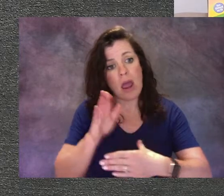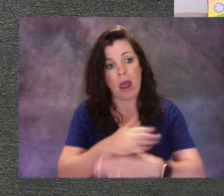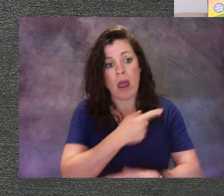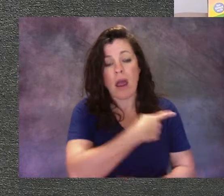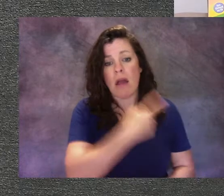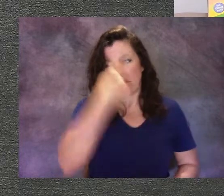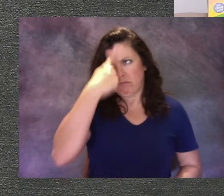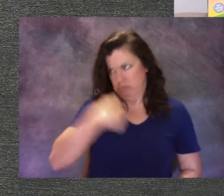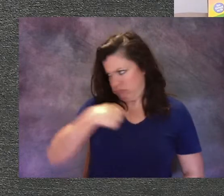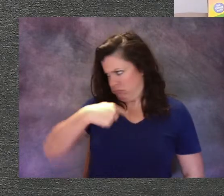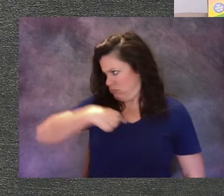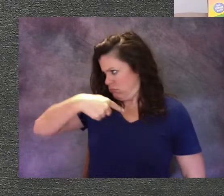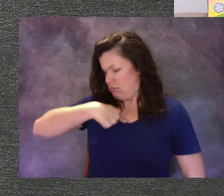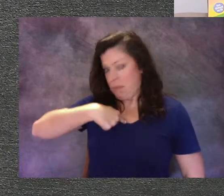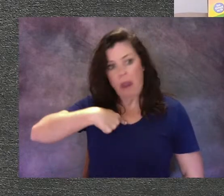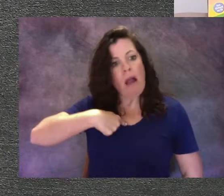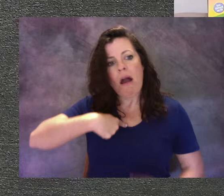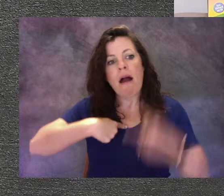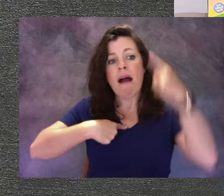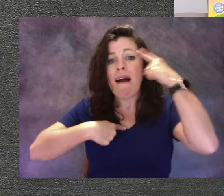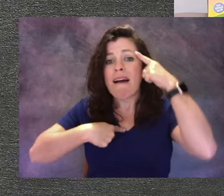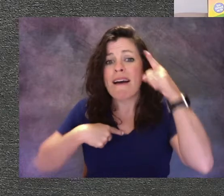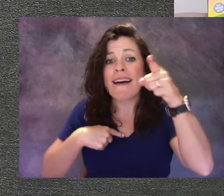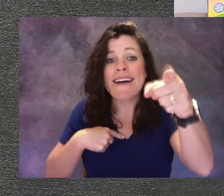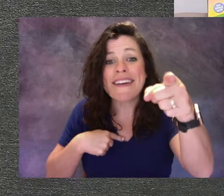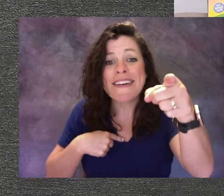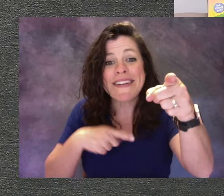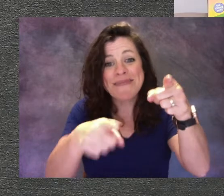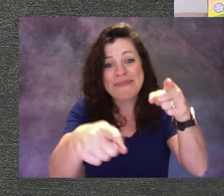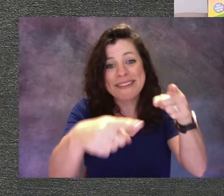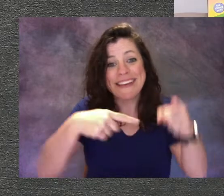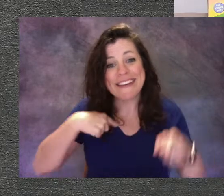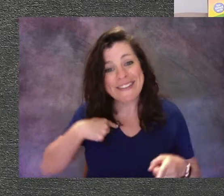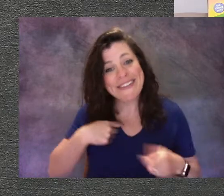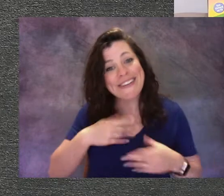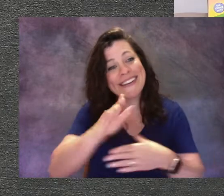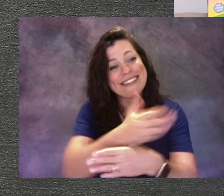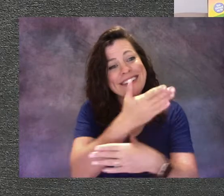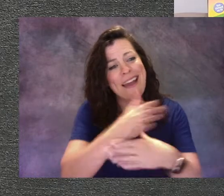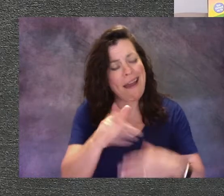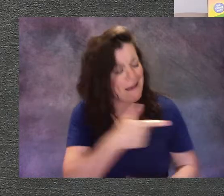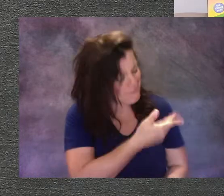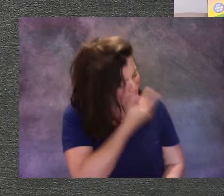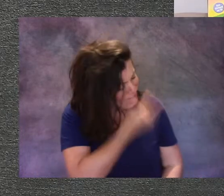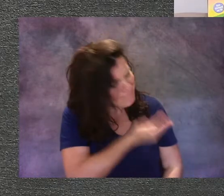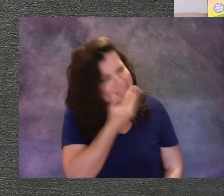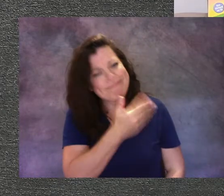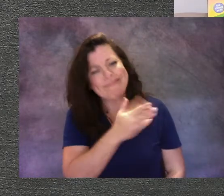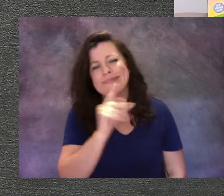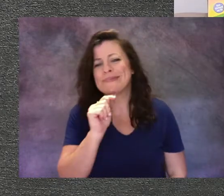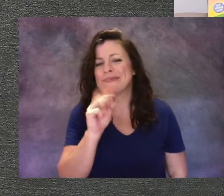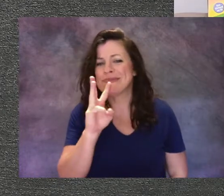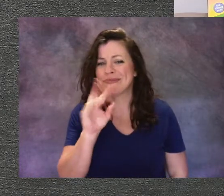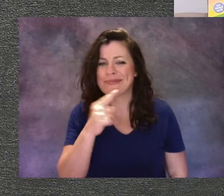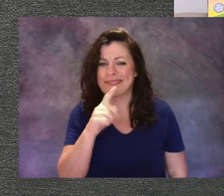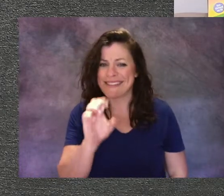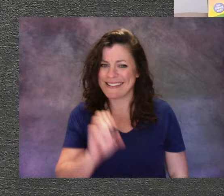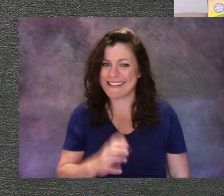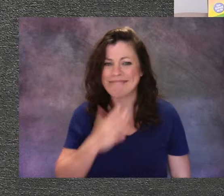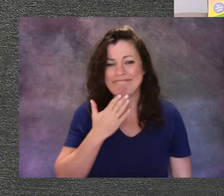and he brought a snack for him, but he also brought one from me. Thank you so much, that was so nice of you.